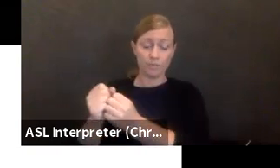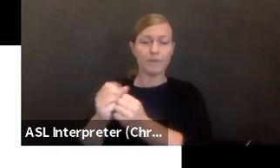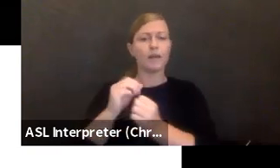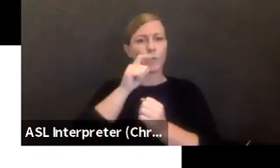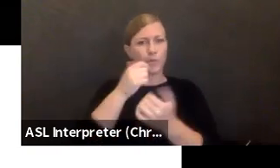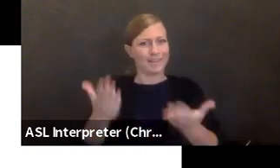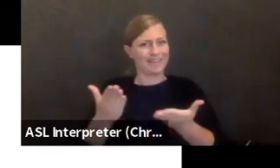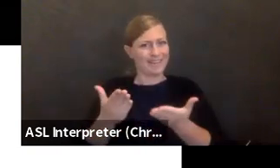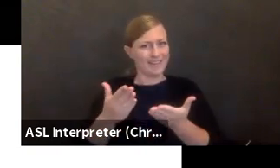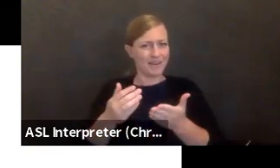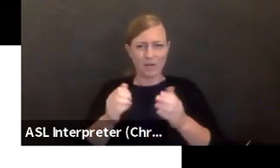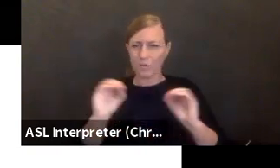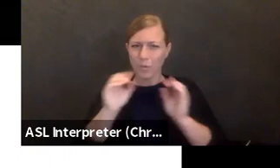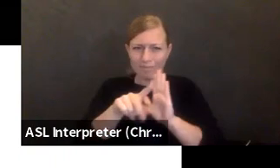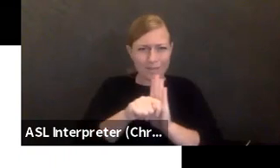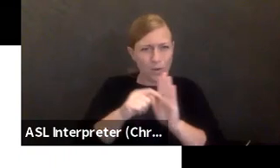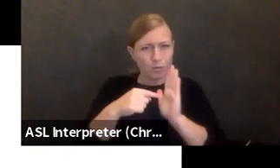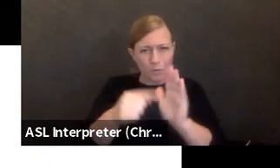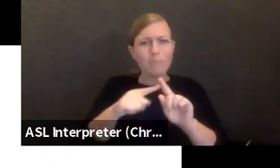Now, we Would also like to recognize those who helped develop